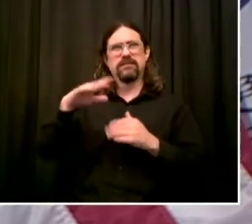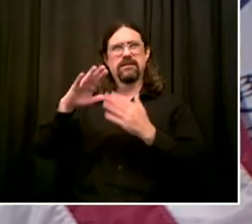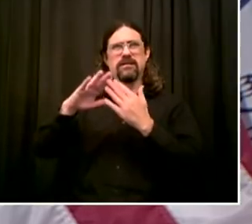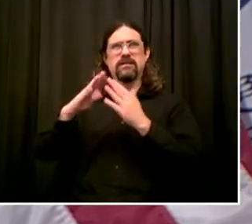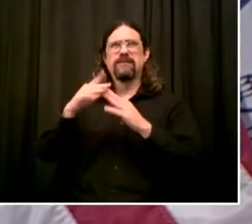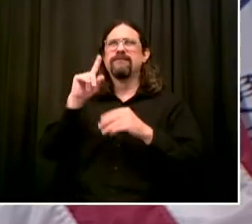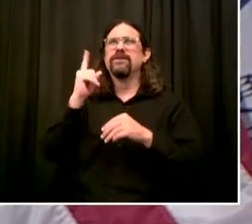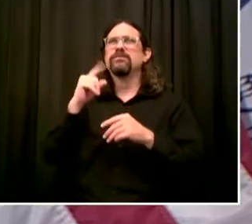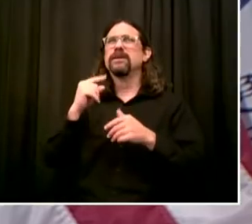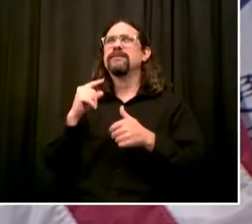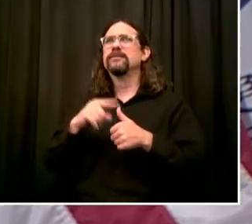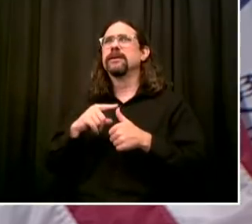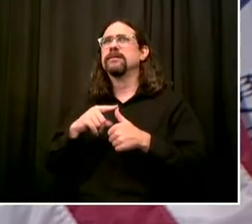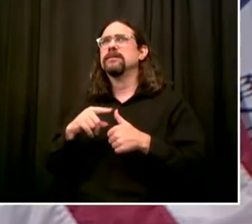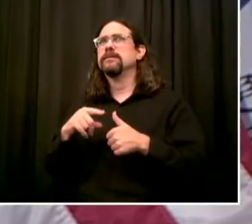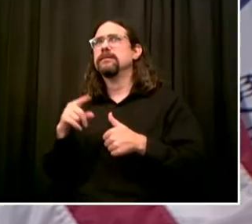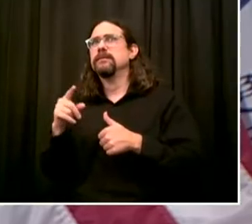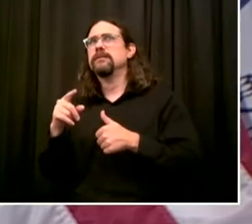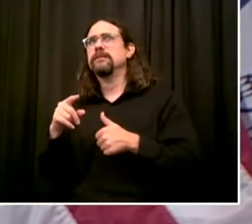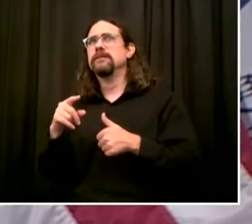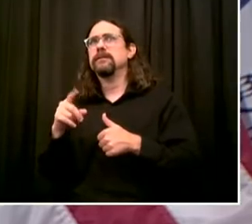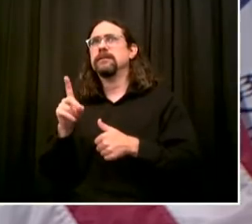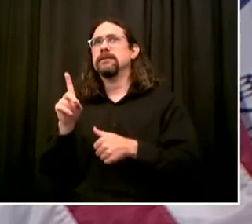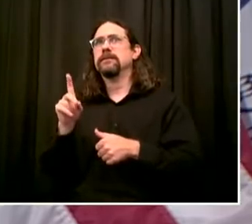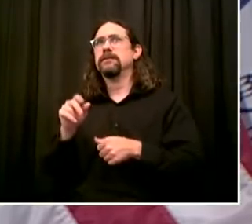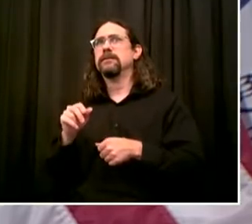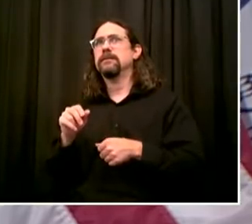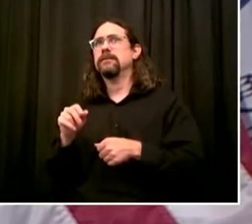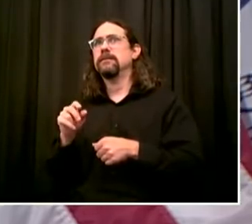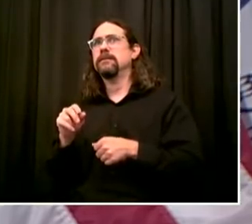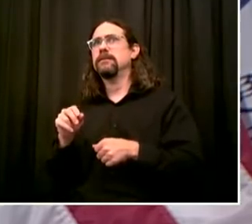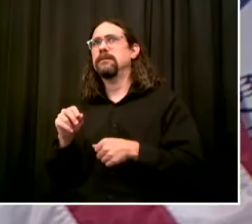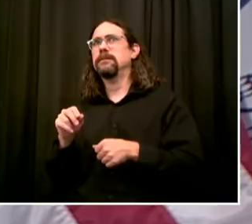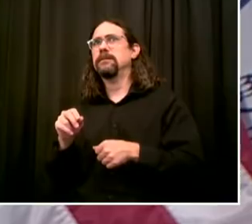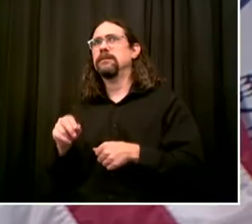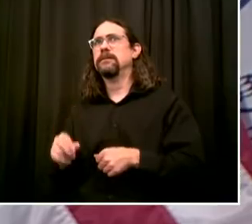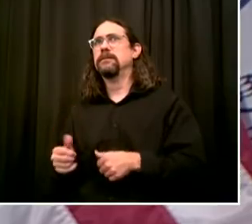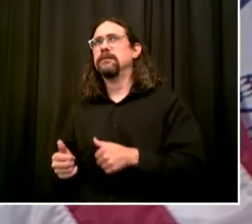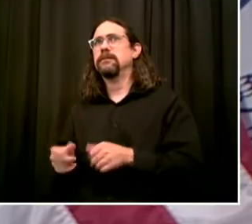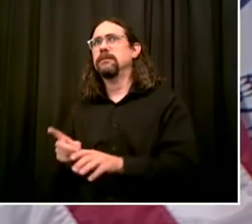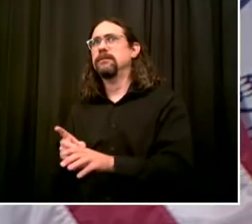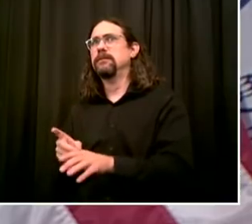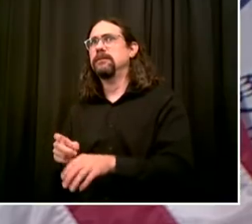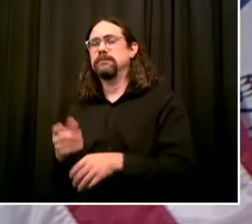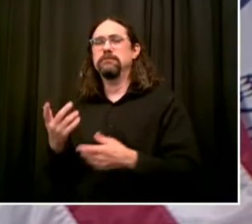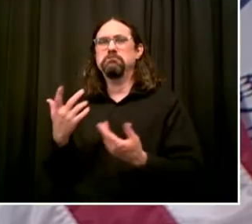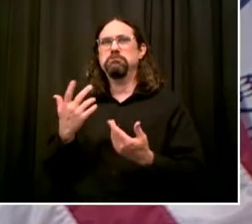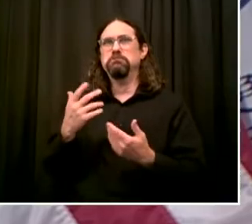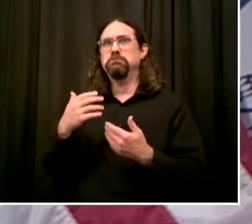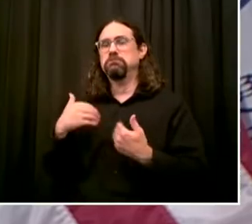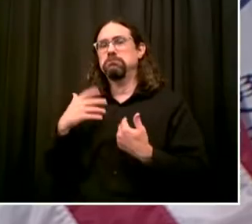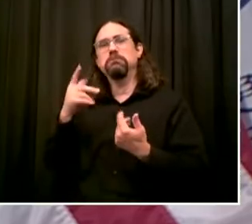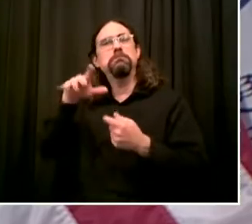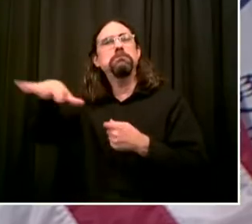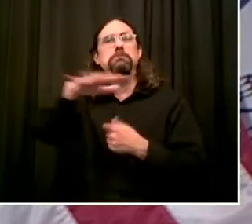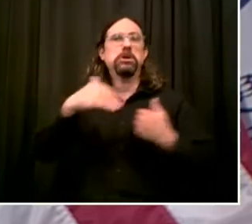HAVE BEEN HARD-HIT BY THE VIRUS AND WE NEED O TREDISTRIBUTE THESE SOURCES TOWARDS THEM AND THEY NEED TO LOK OAT OTHER Pw=F